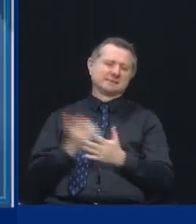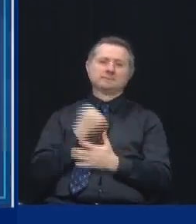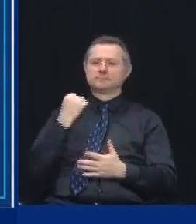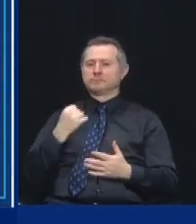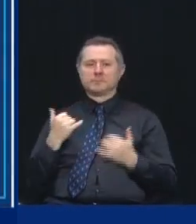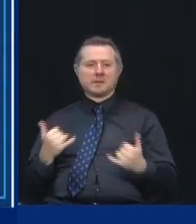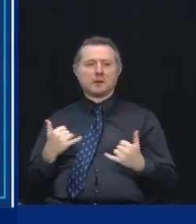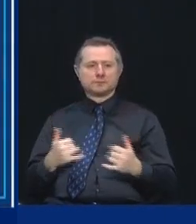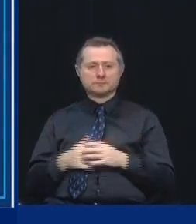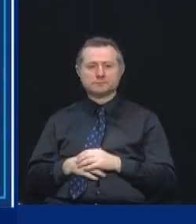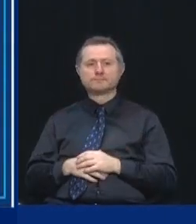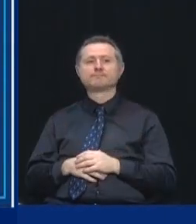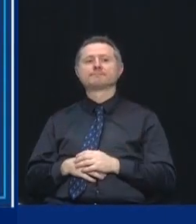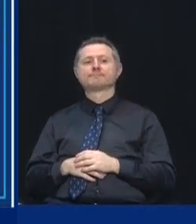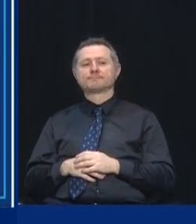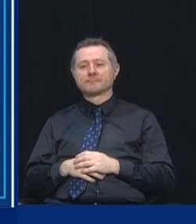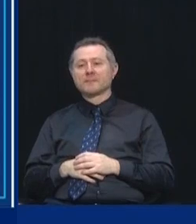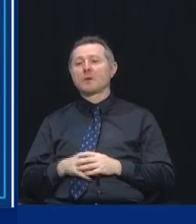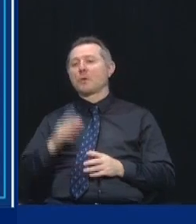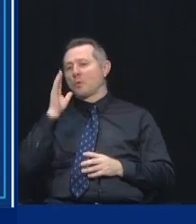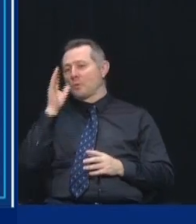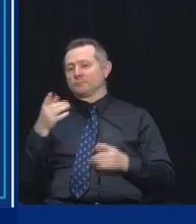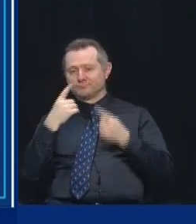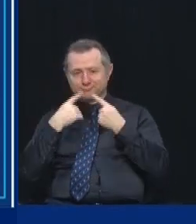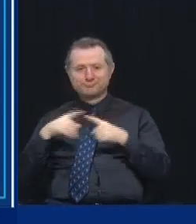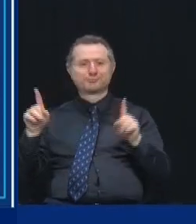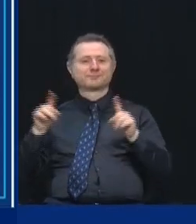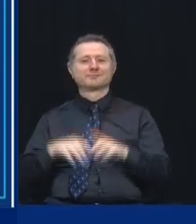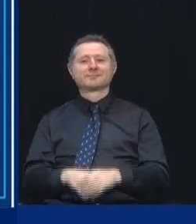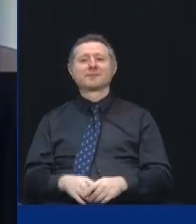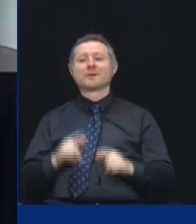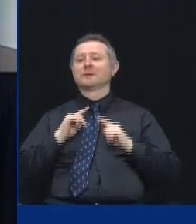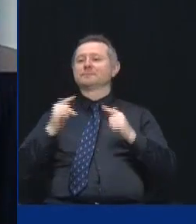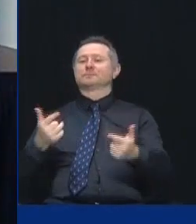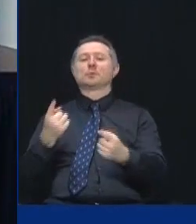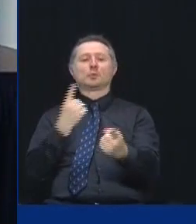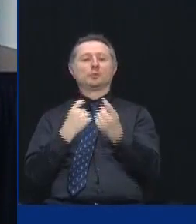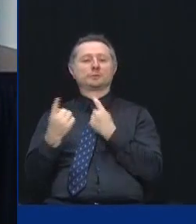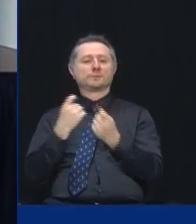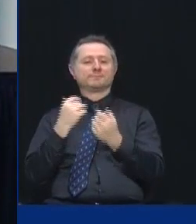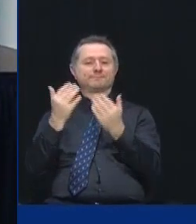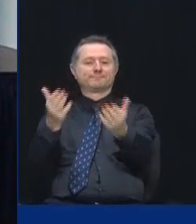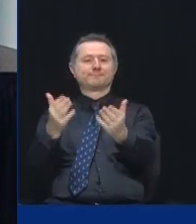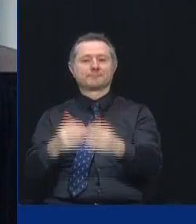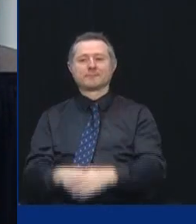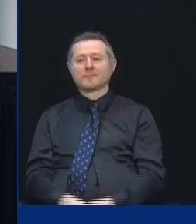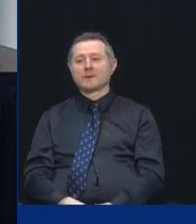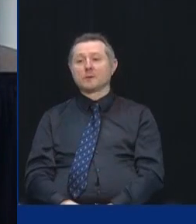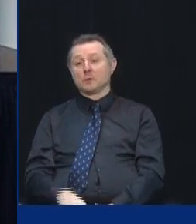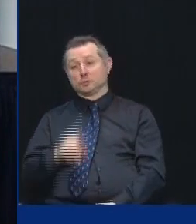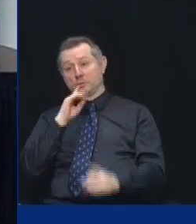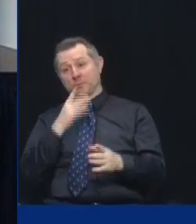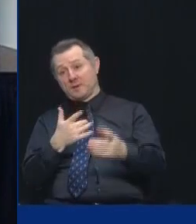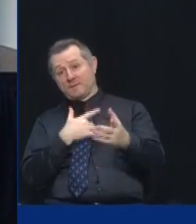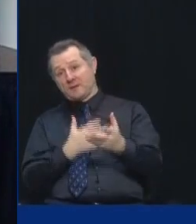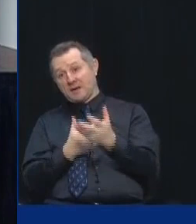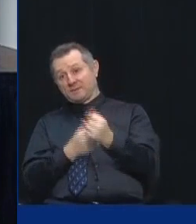NATION. THAT'S HOW YOU SEIZE THIS MOMENT. TO HAVE A NEW YORK THAT'S BETTER THAN EVER. AND WE WILL.